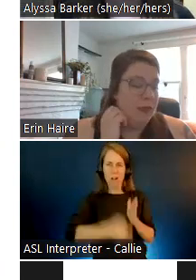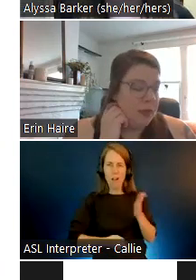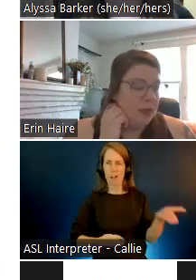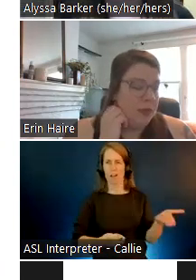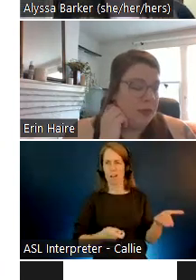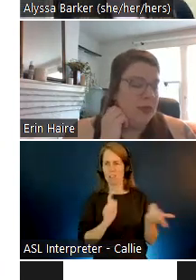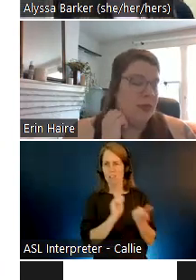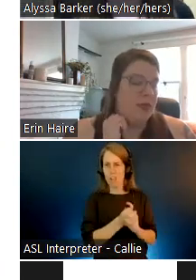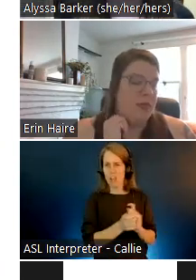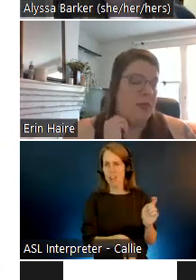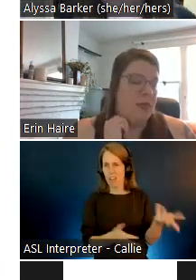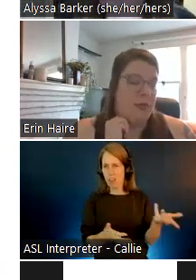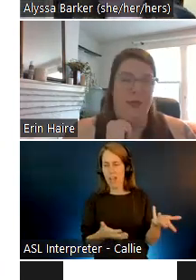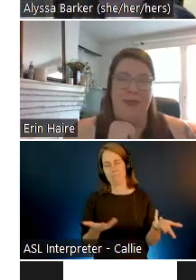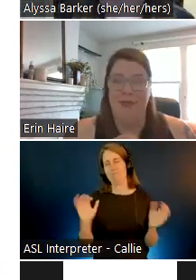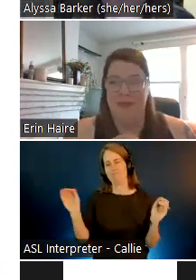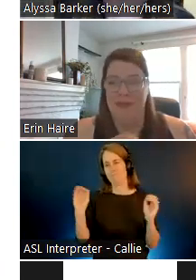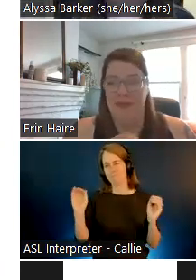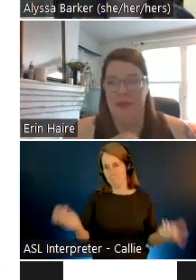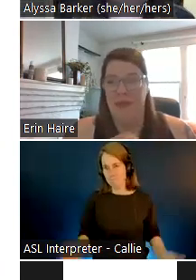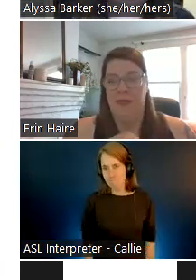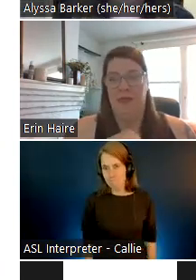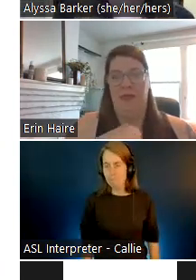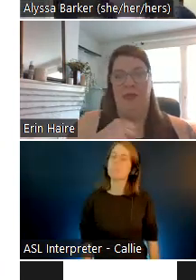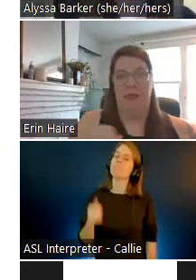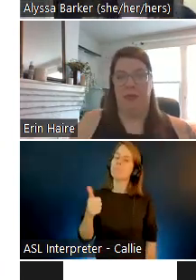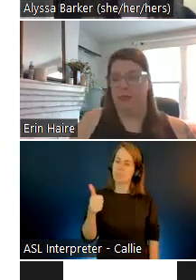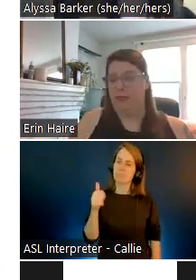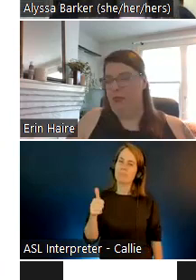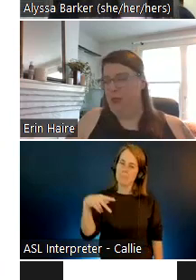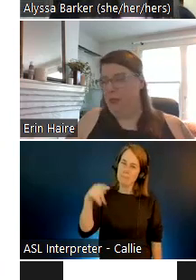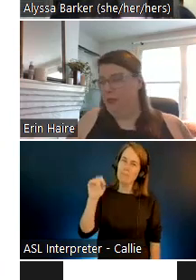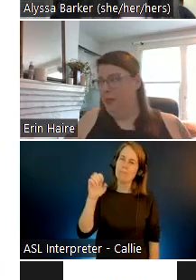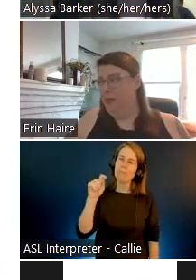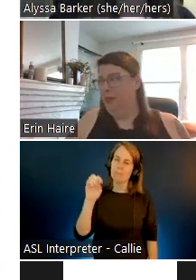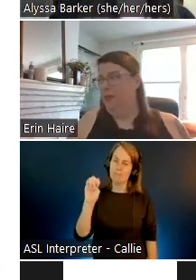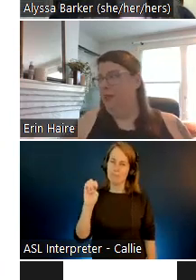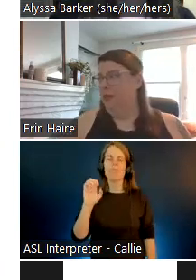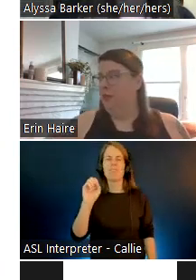um. Pete: that's great that's great yeah i i did a case involving the condo association and and